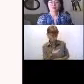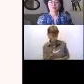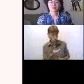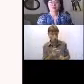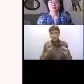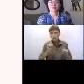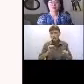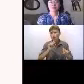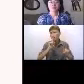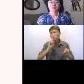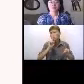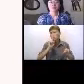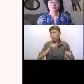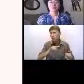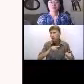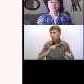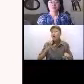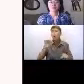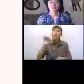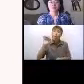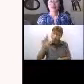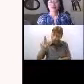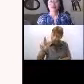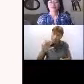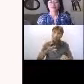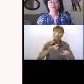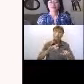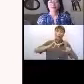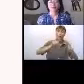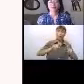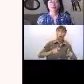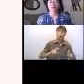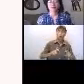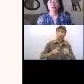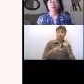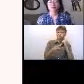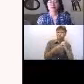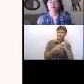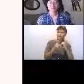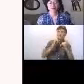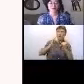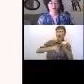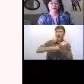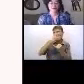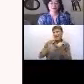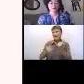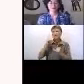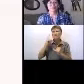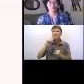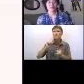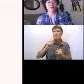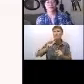the end of the presentation. I suspect another question that people might have is, “Can